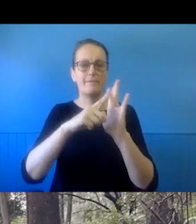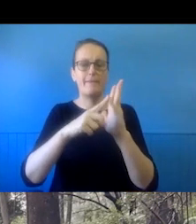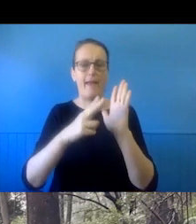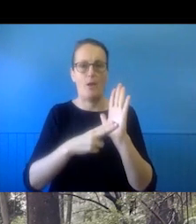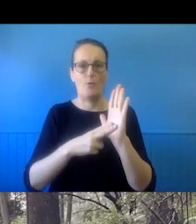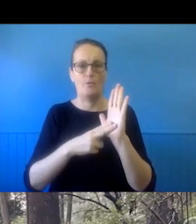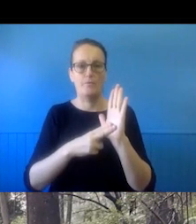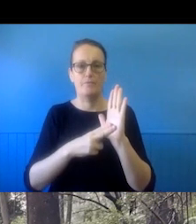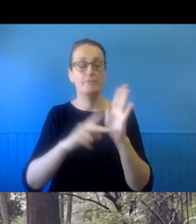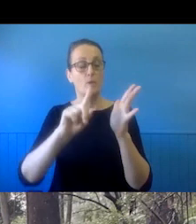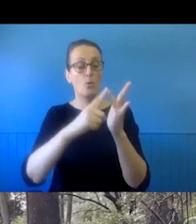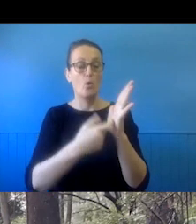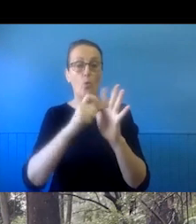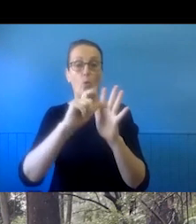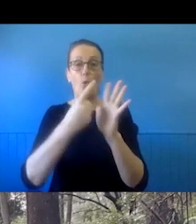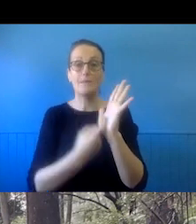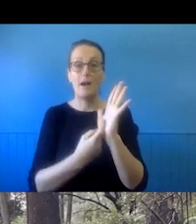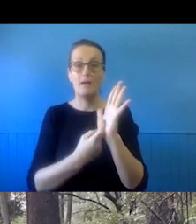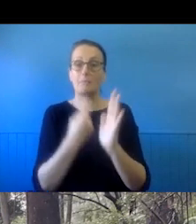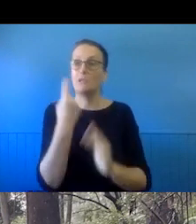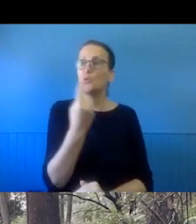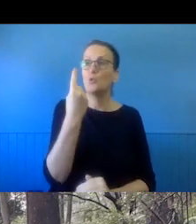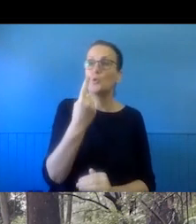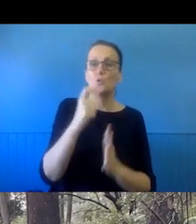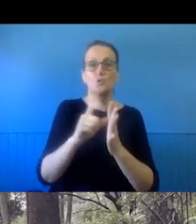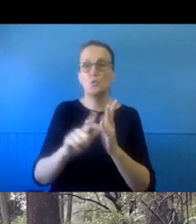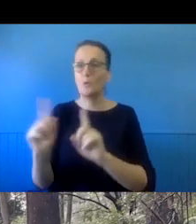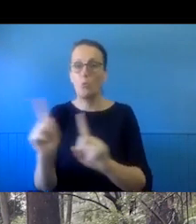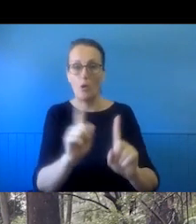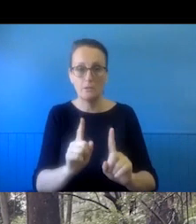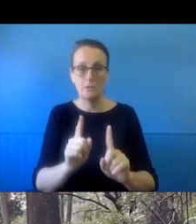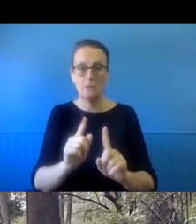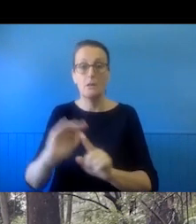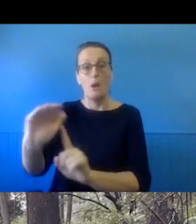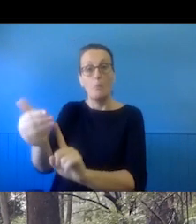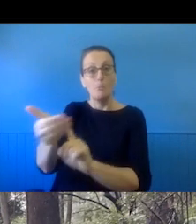Order is "who is doing what? " Protection is "are we safe right